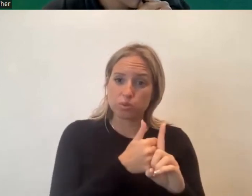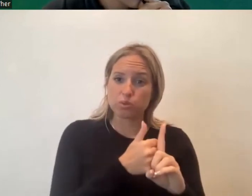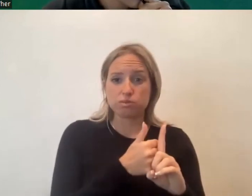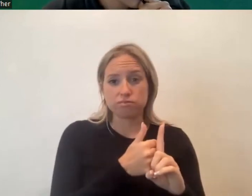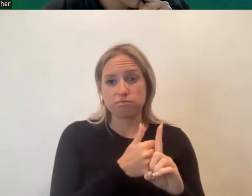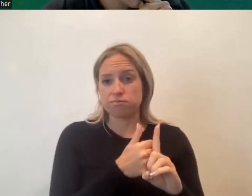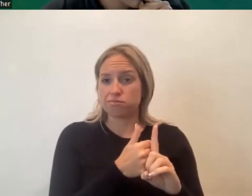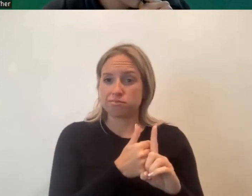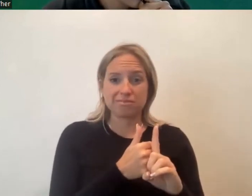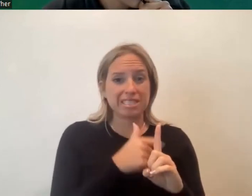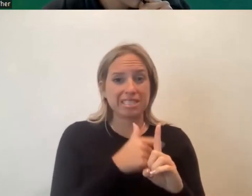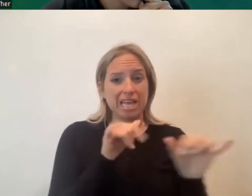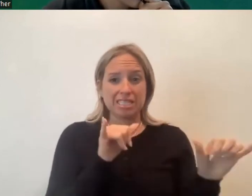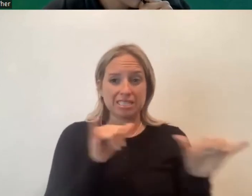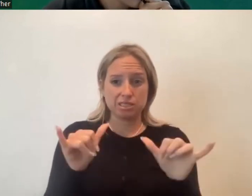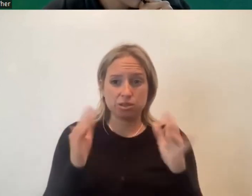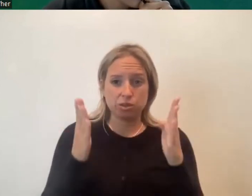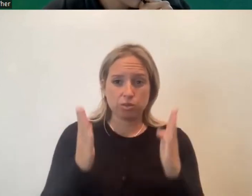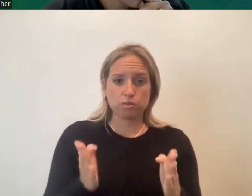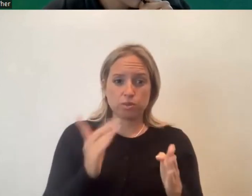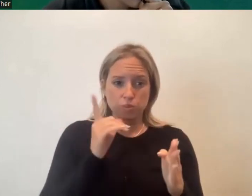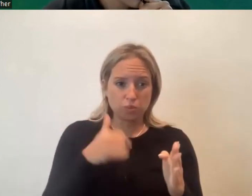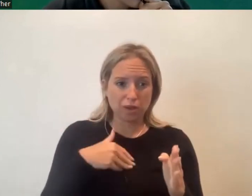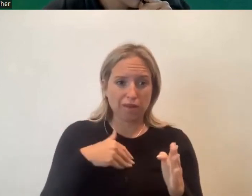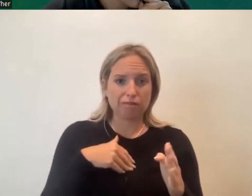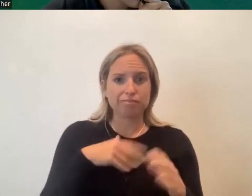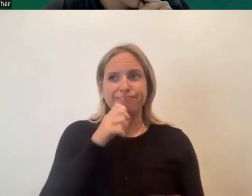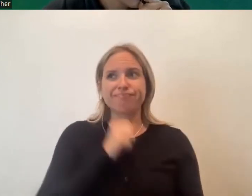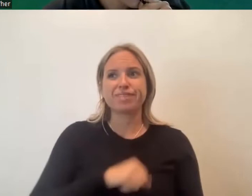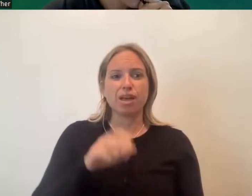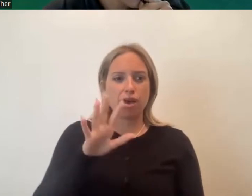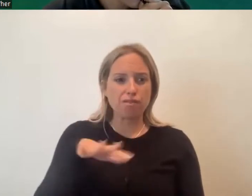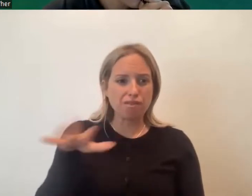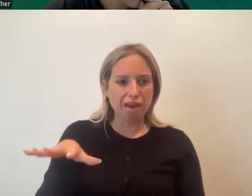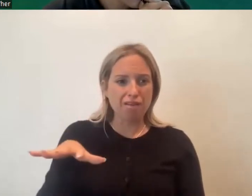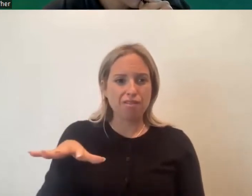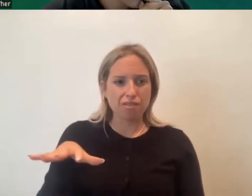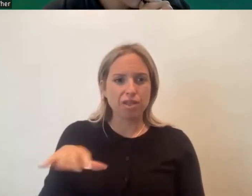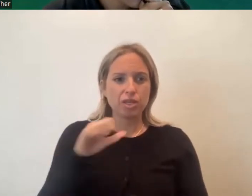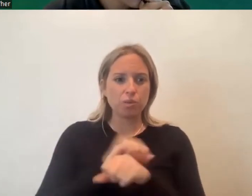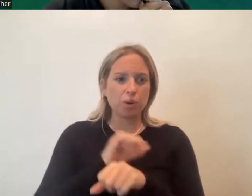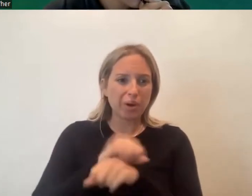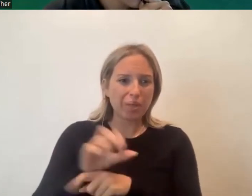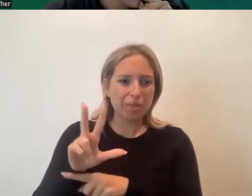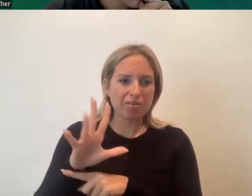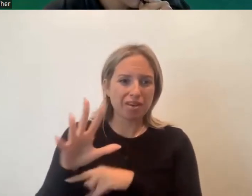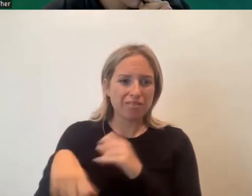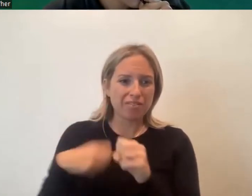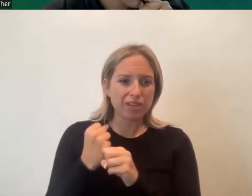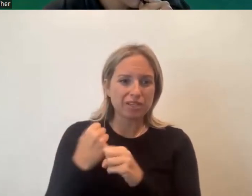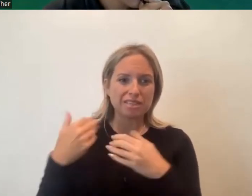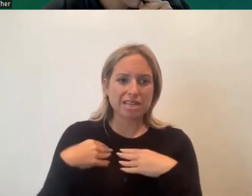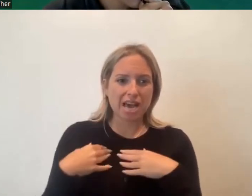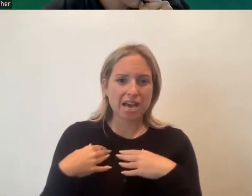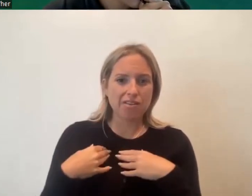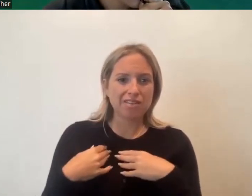similar to somebody who's 55-years-old and has been working for 35 years and they've got some degenerative conditions in their back and spine.